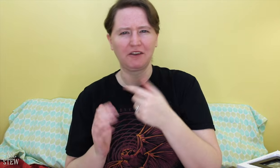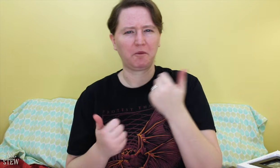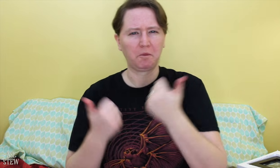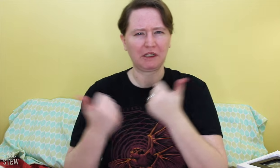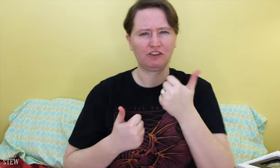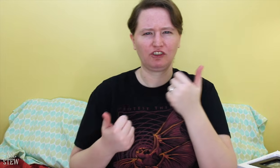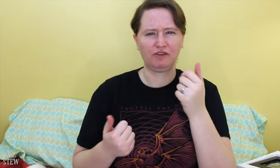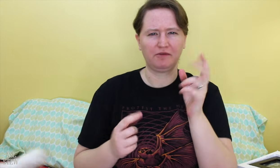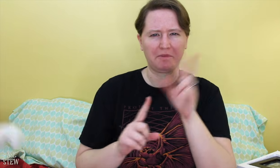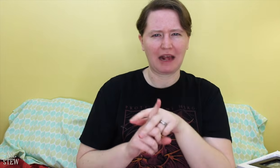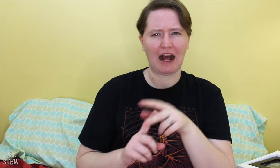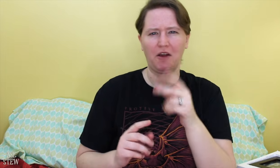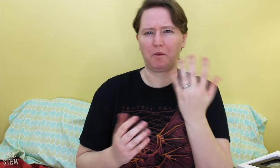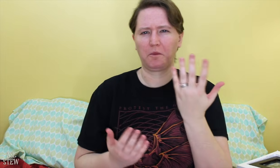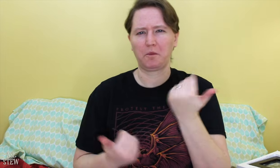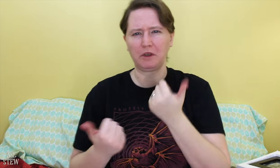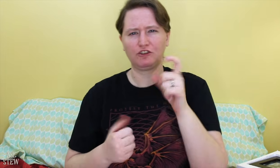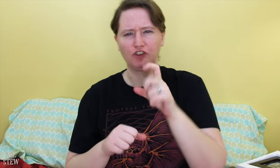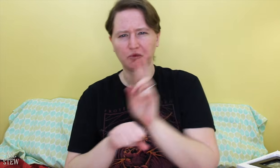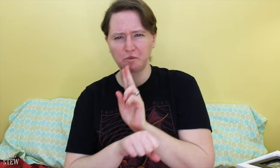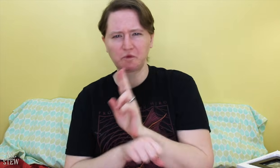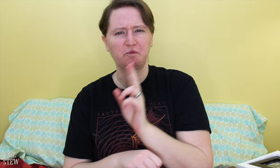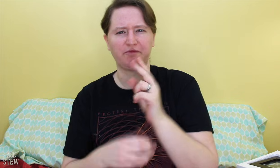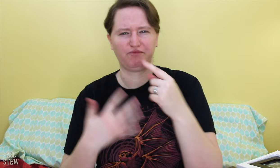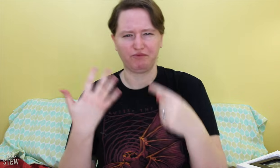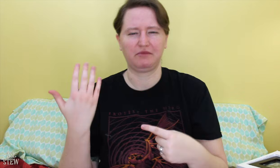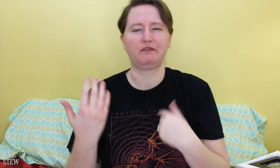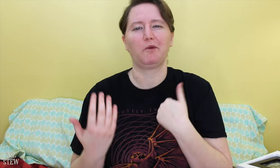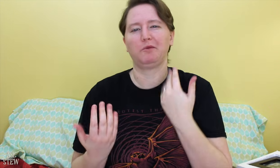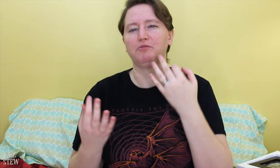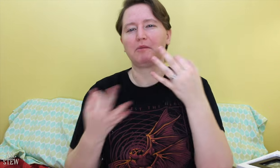A lot of people aren't sure which "d/D" you should use, or